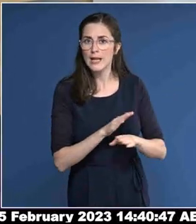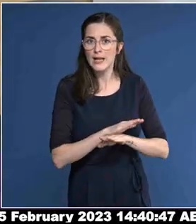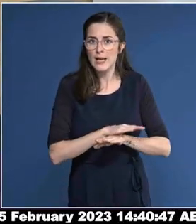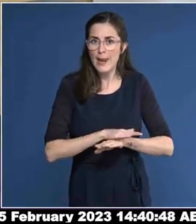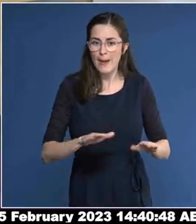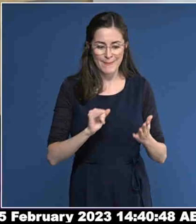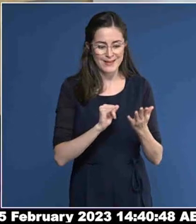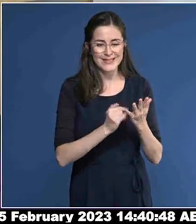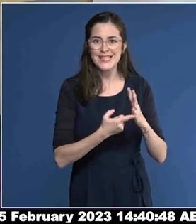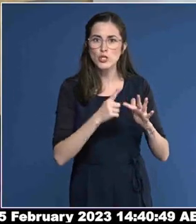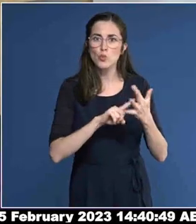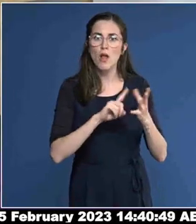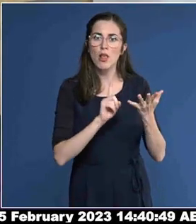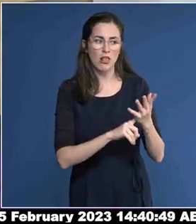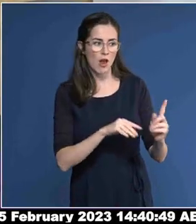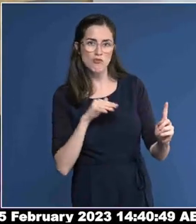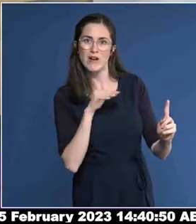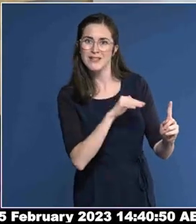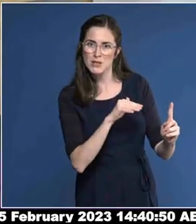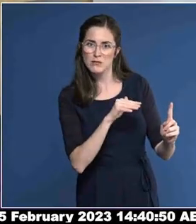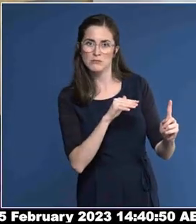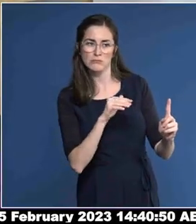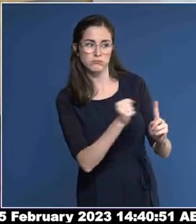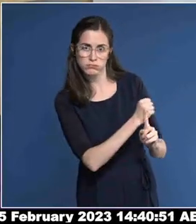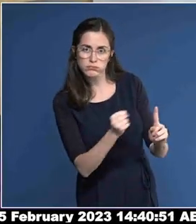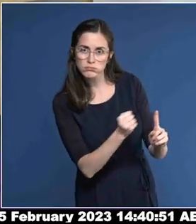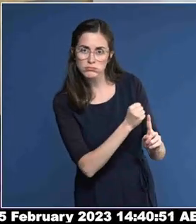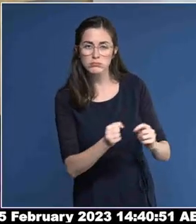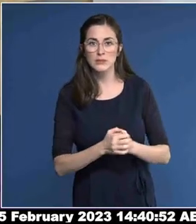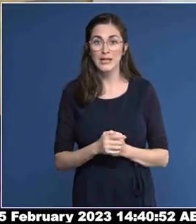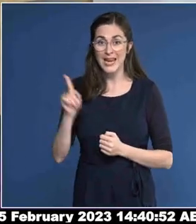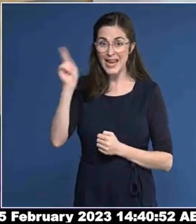And there is now a new raft of laws about hostile working environments and hostile